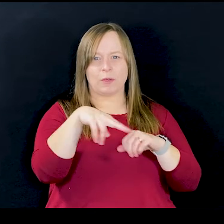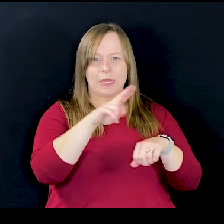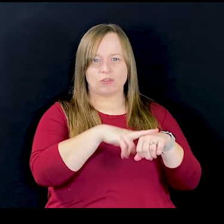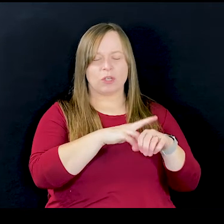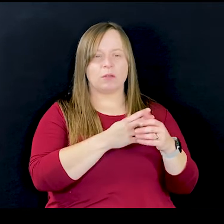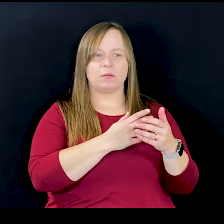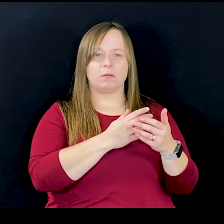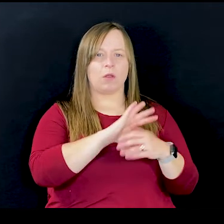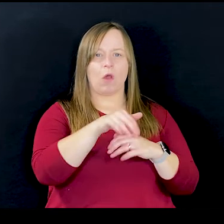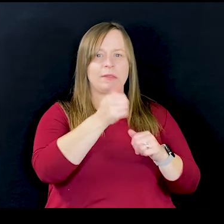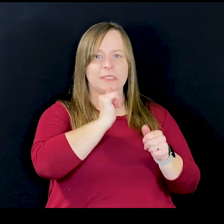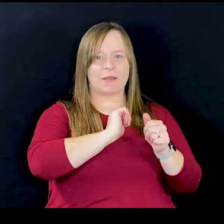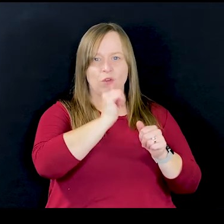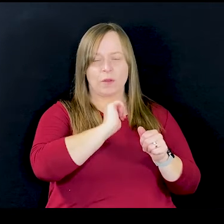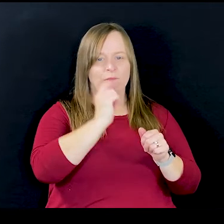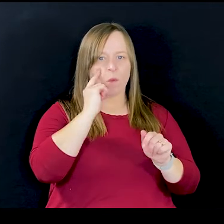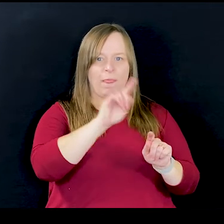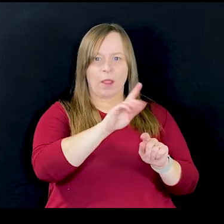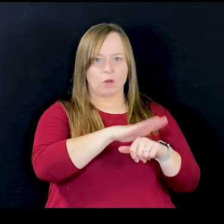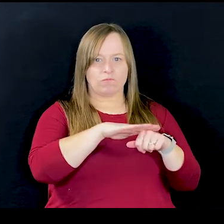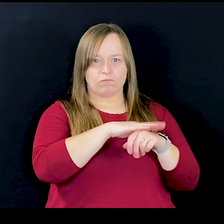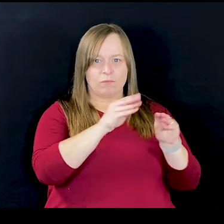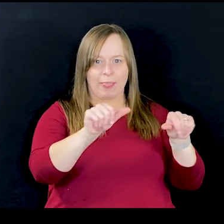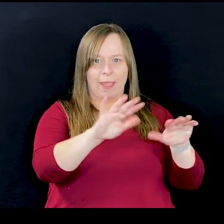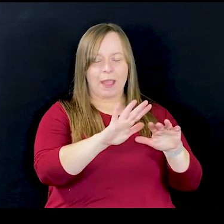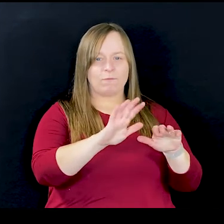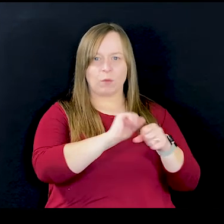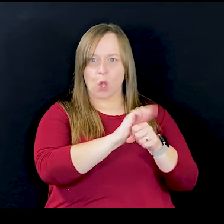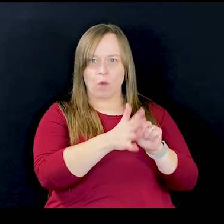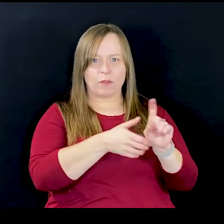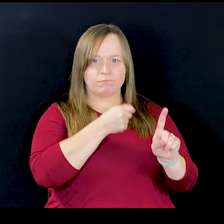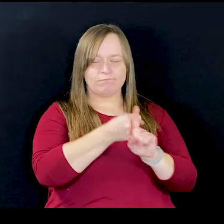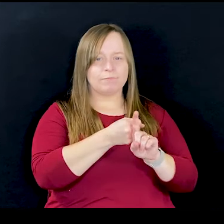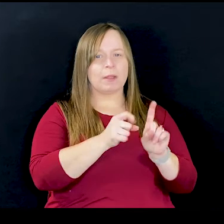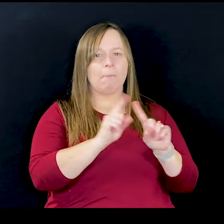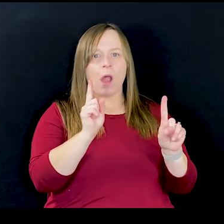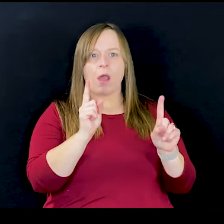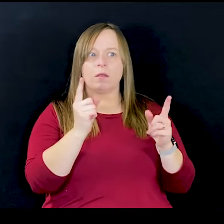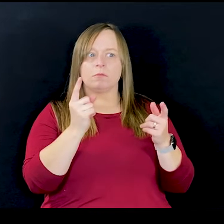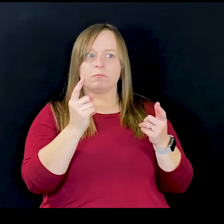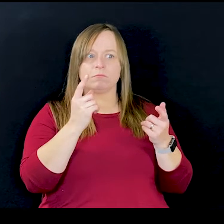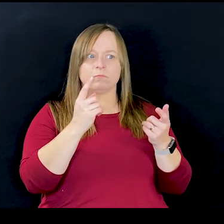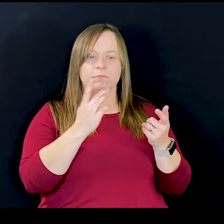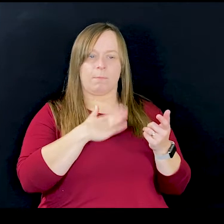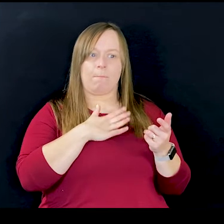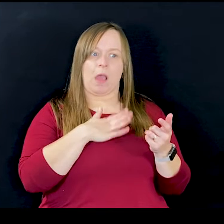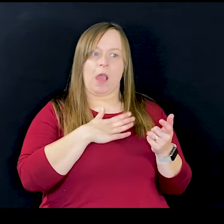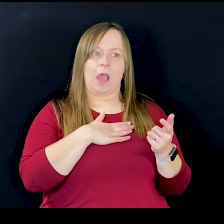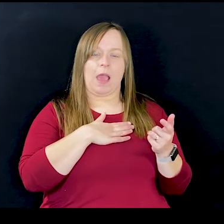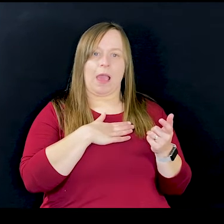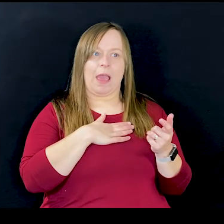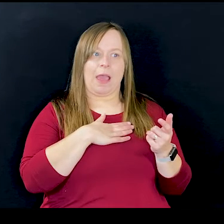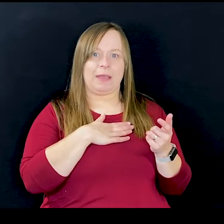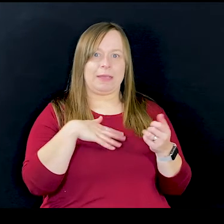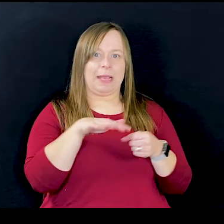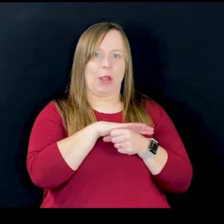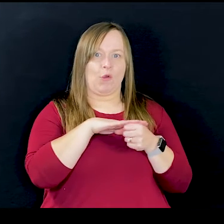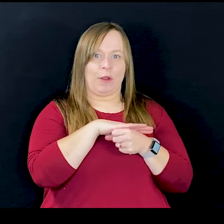and all the suffering that's gone on their reservation due to COVID. But just in my little neck of the woods